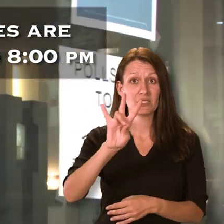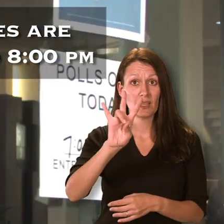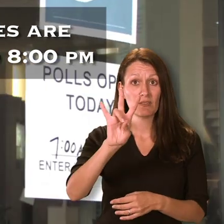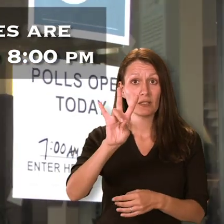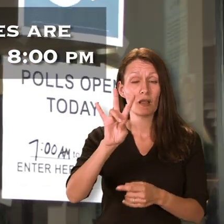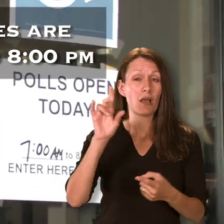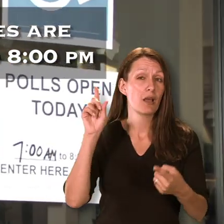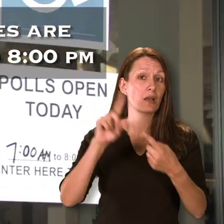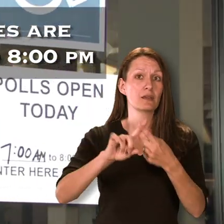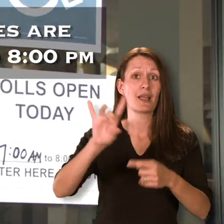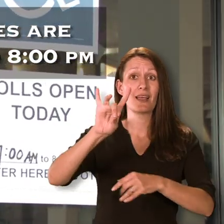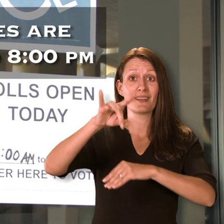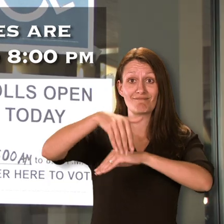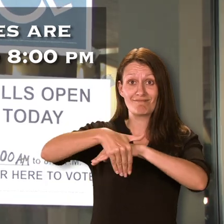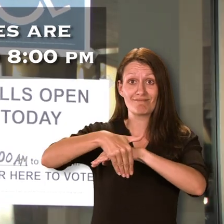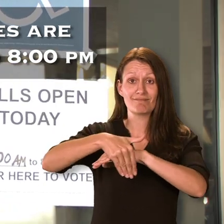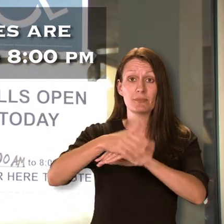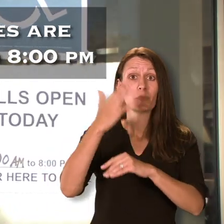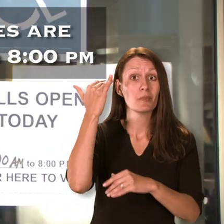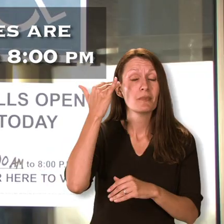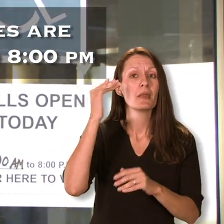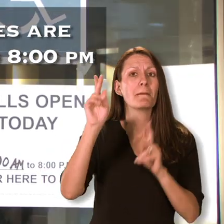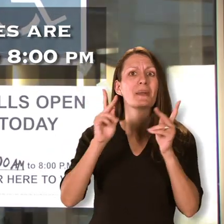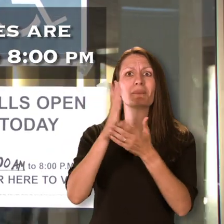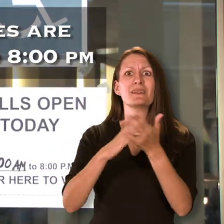They stay open until 8:00 pm that night so that people can vote